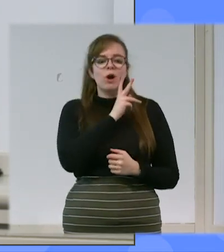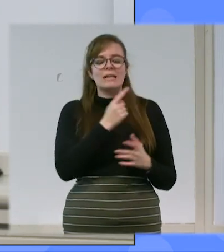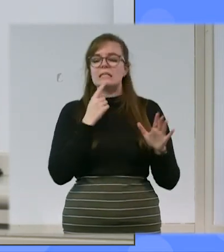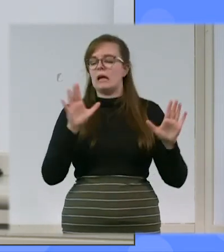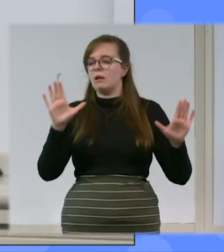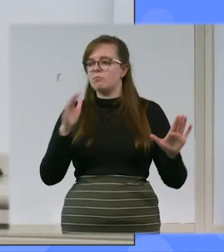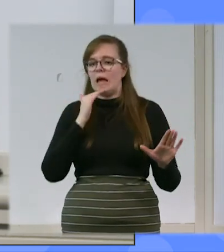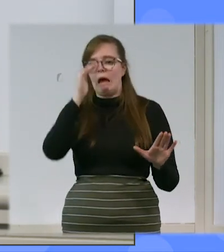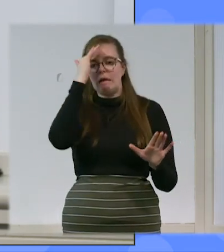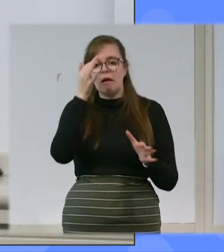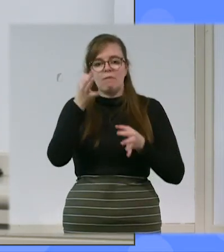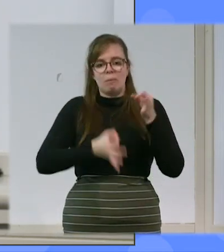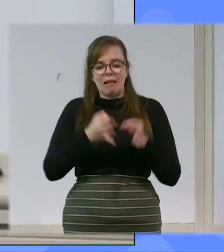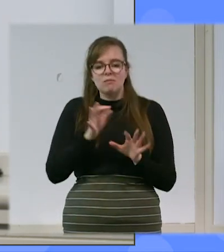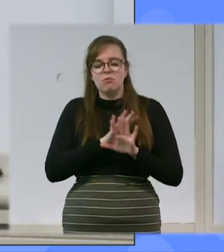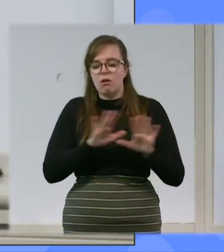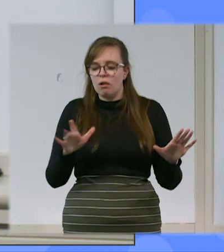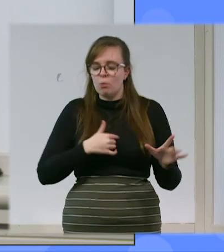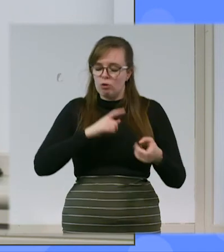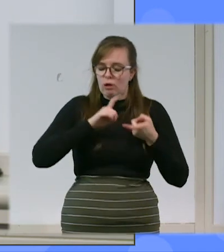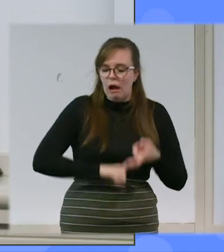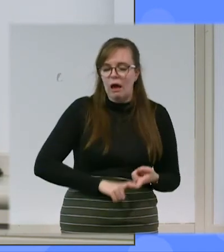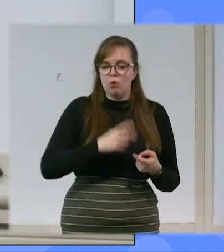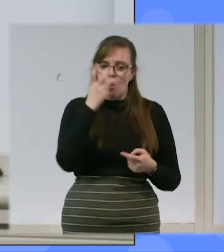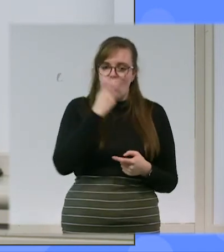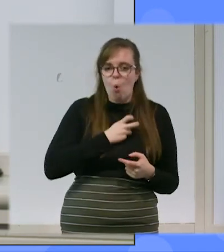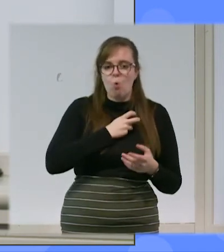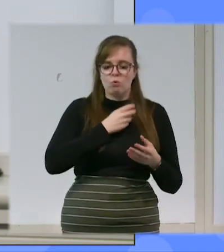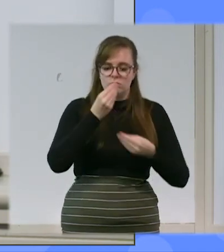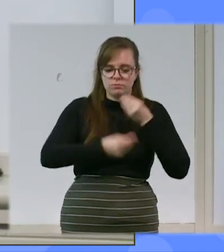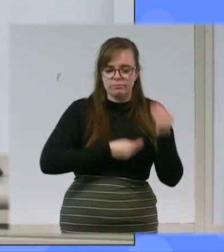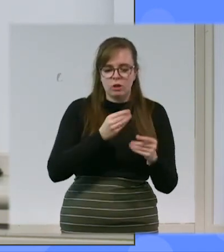political recalcitrants relying on these old recipes to deliver good lives for